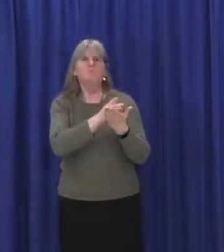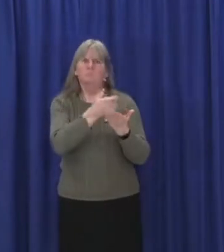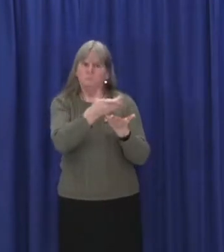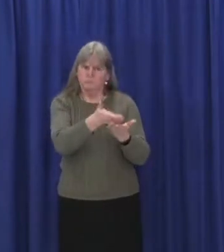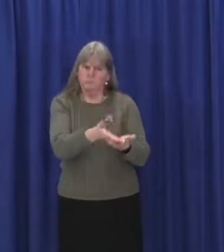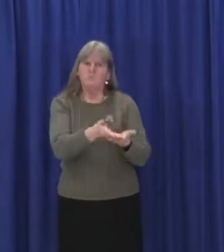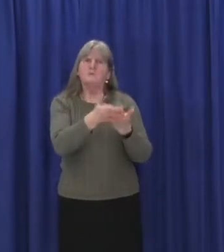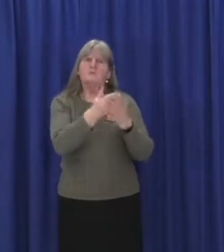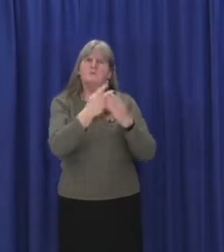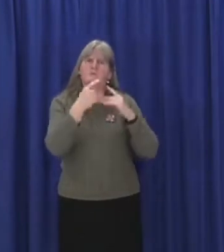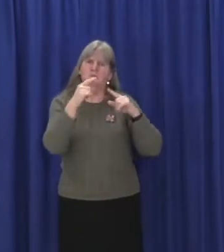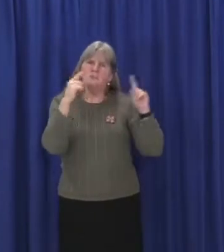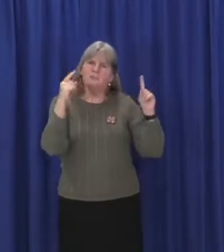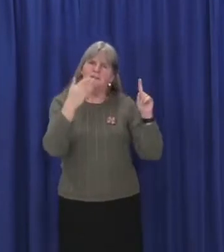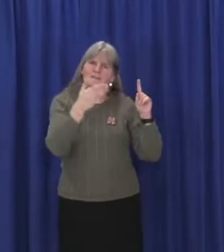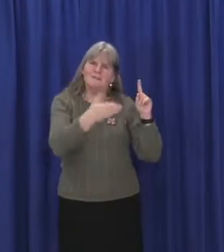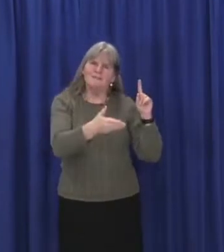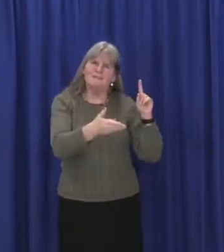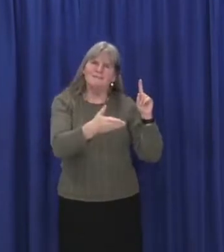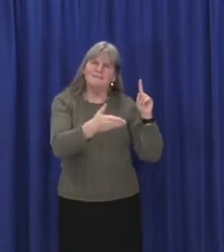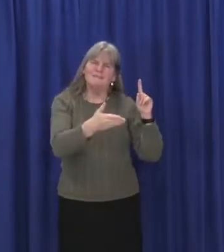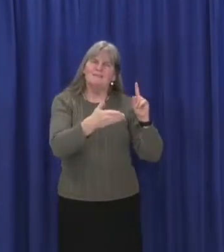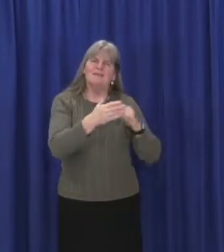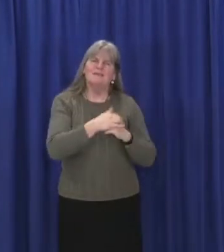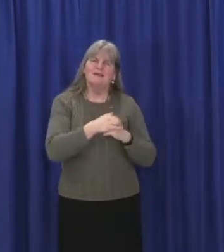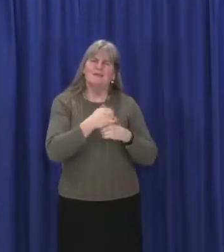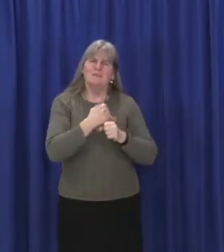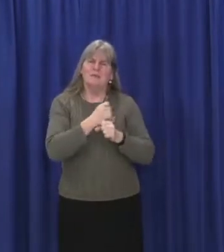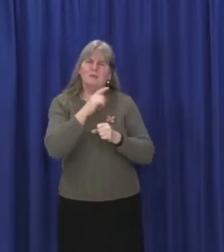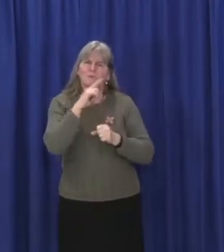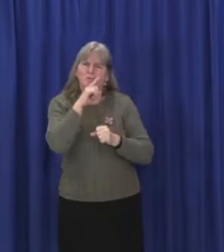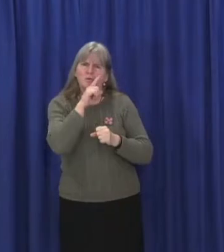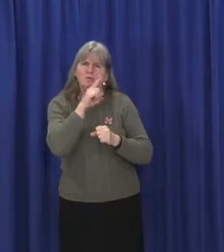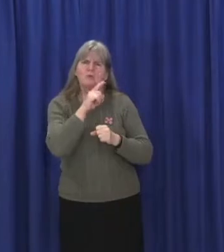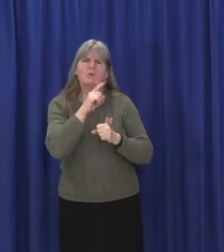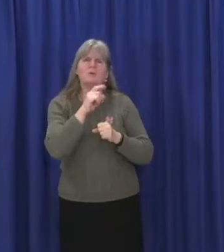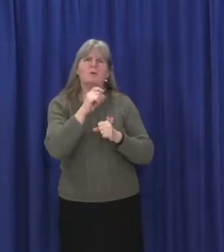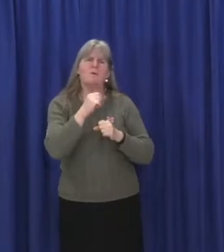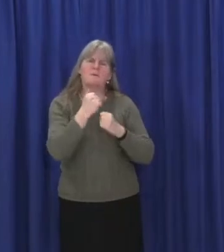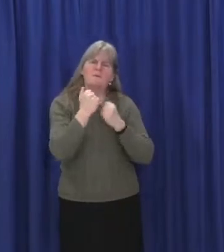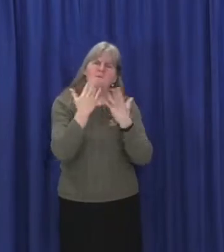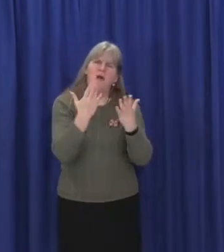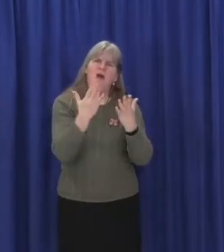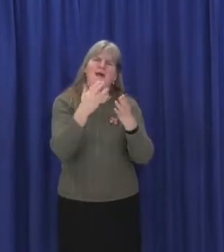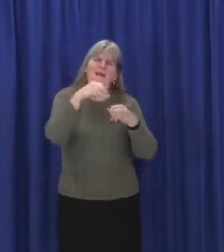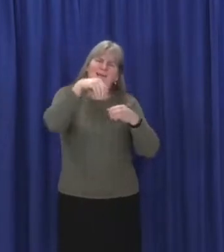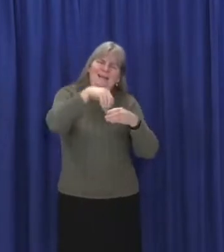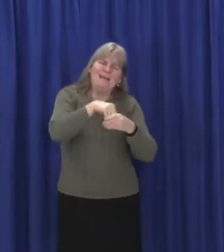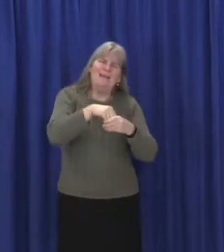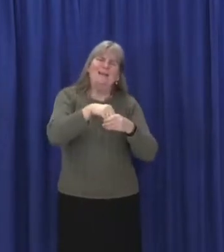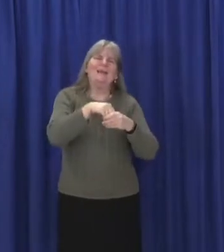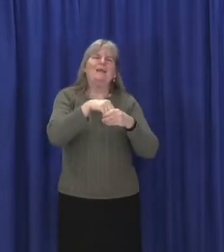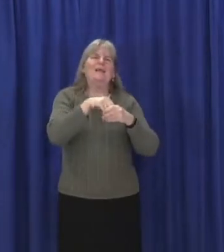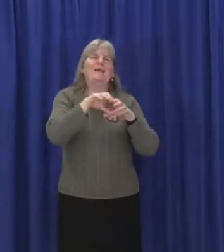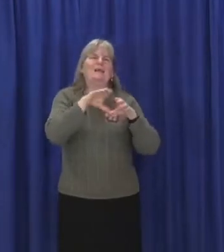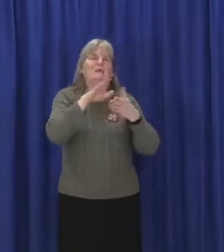and ensure that we can offer as much in person learning as possible during this time.